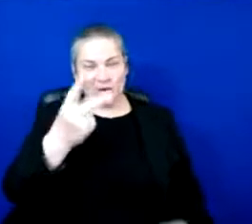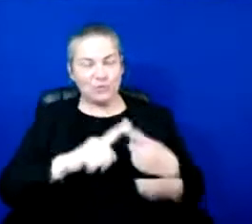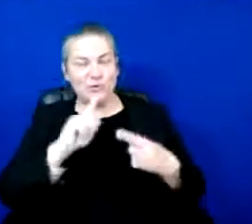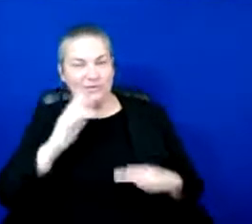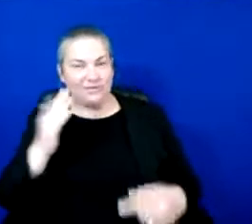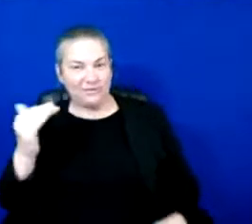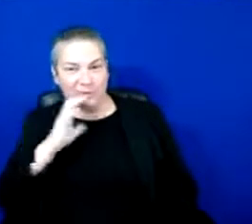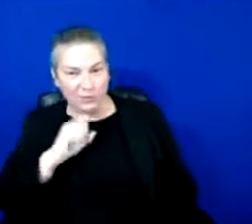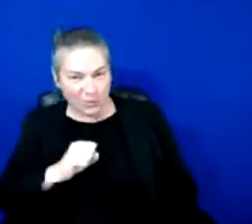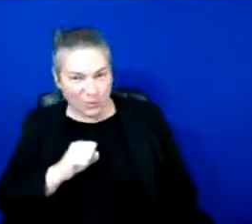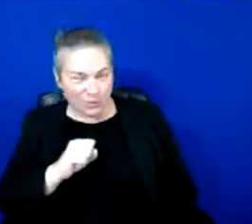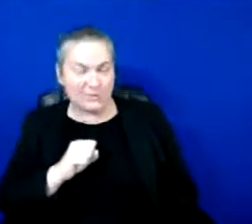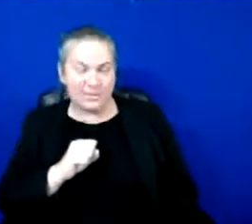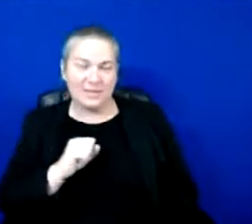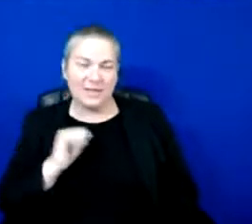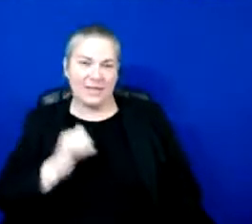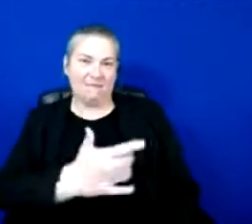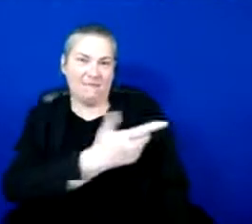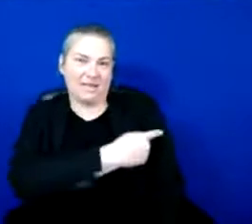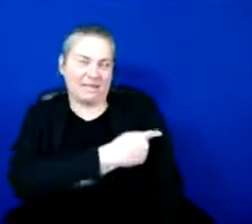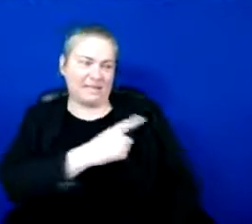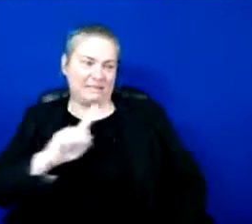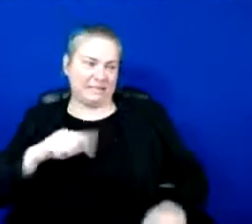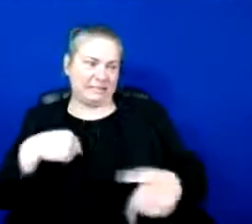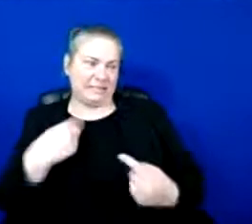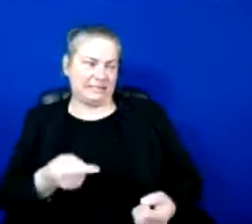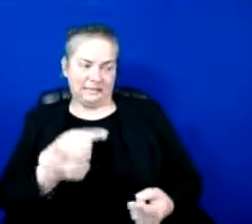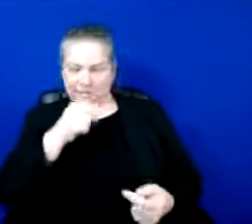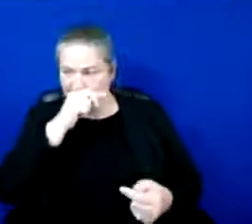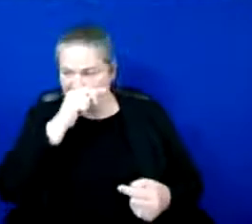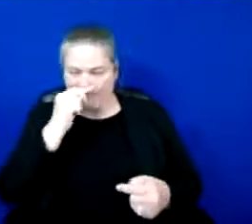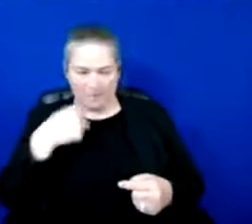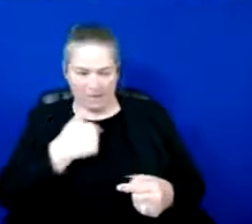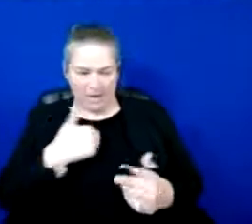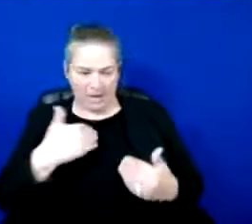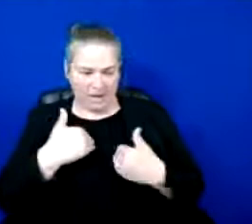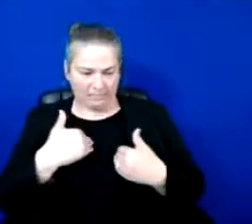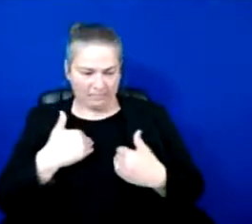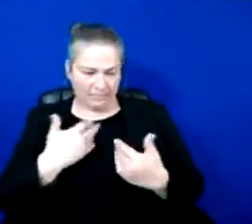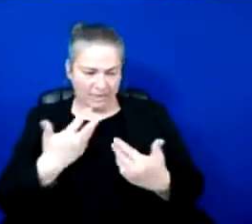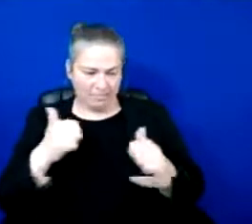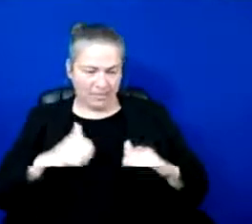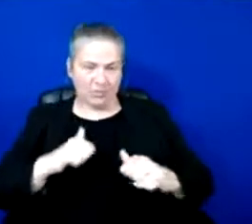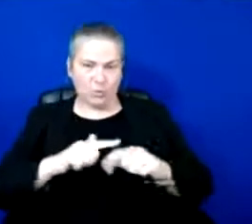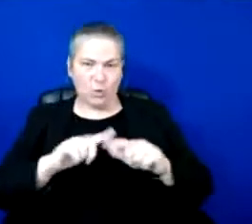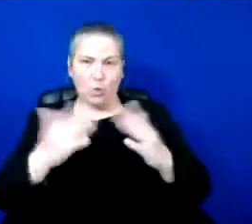that have been vaccinated since we had the, the ability opened up to them. We want to keep that up.